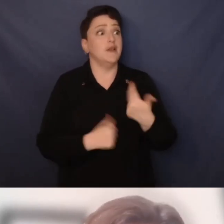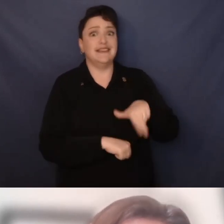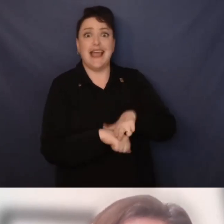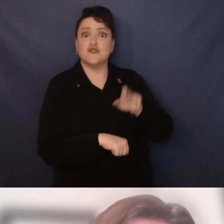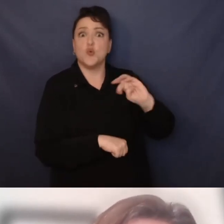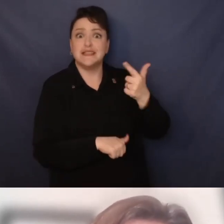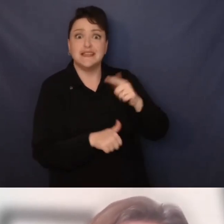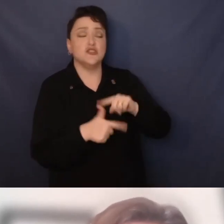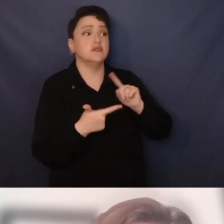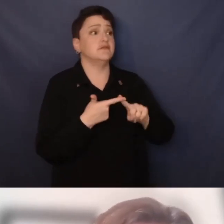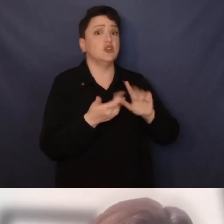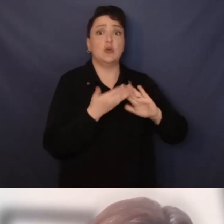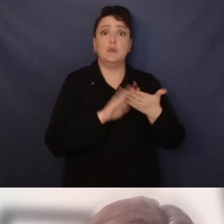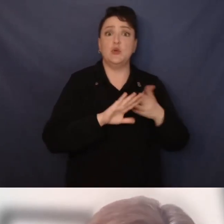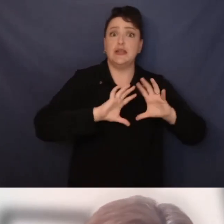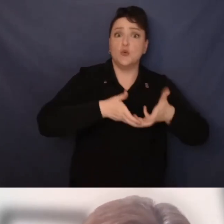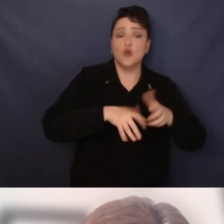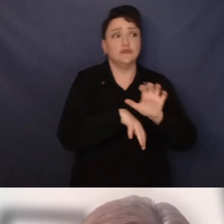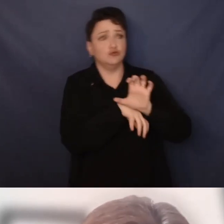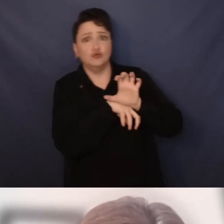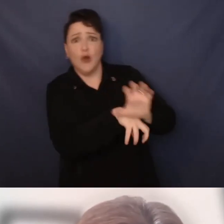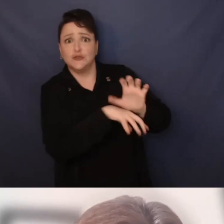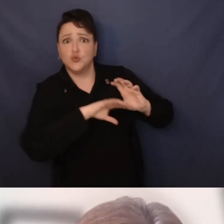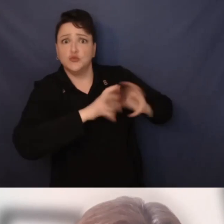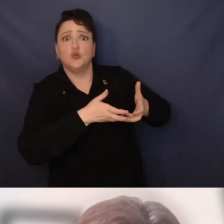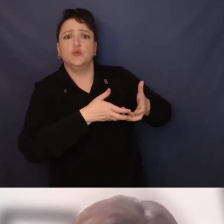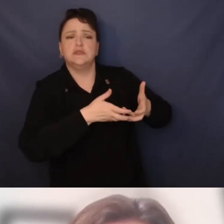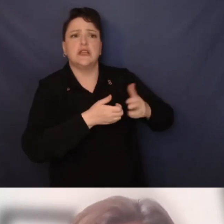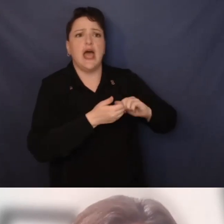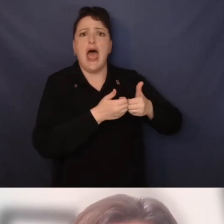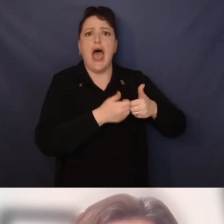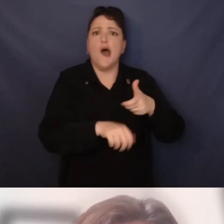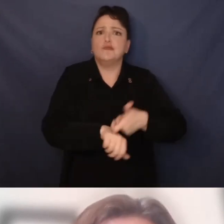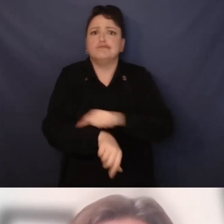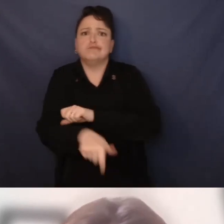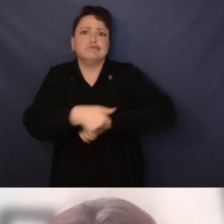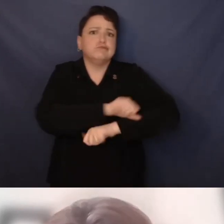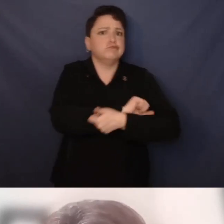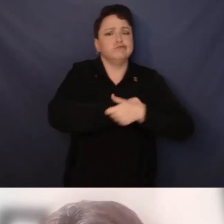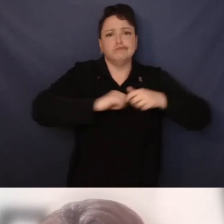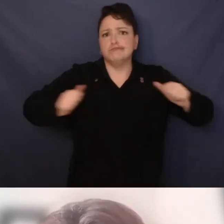gross root groups do in addition to self-advocacy as well. I think wanting to lift that up. I don't